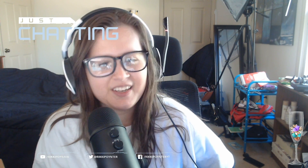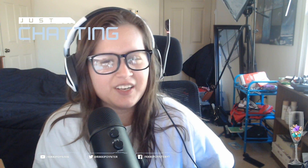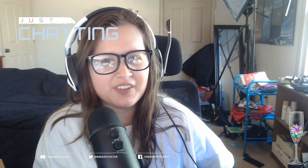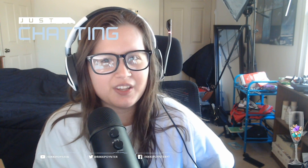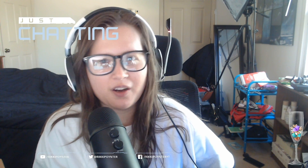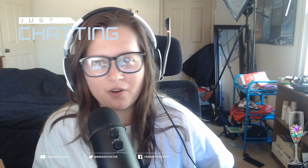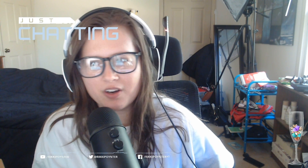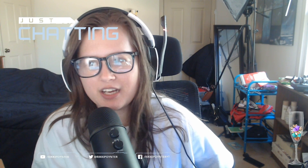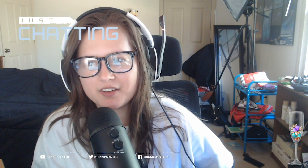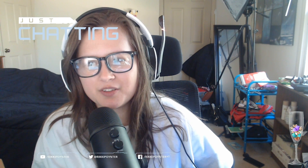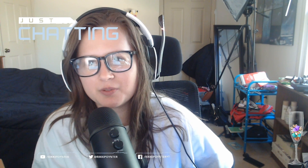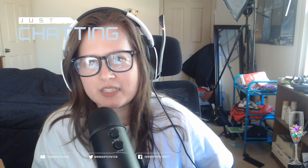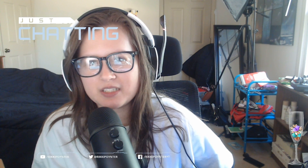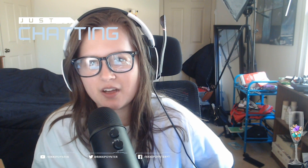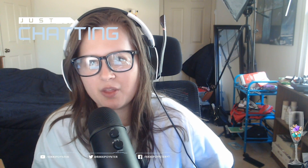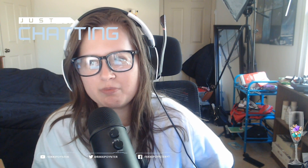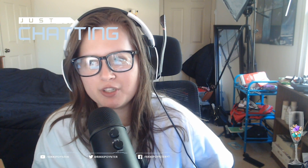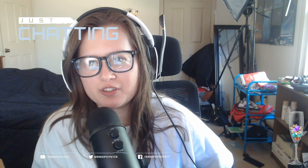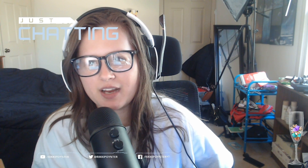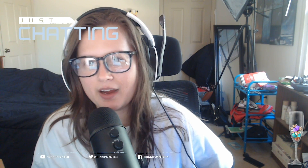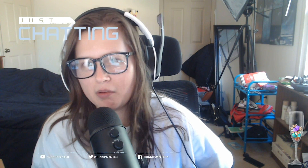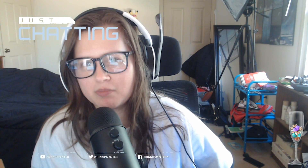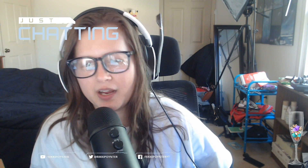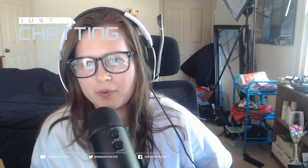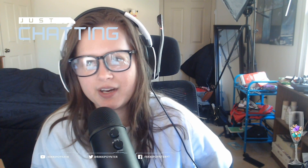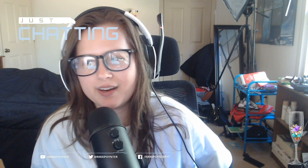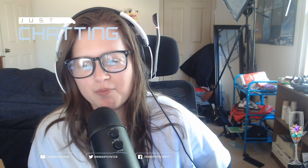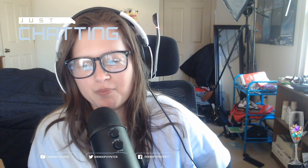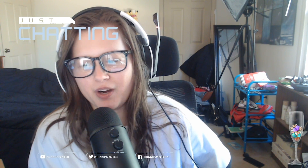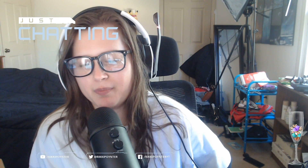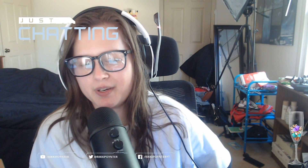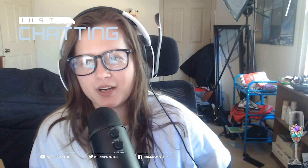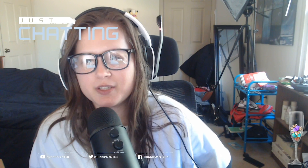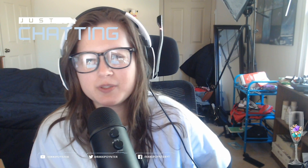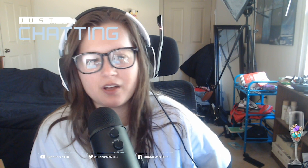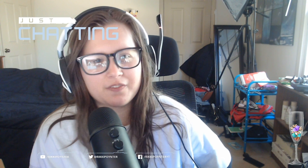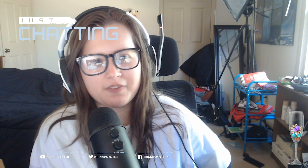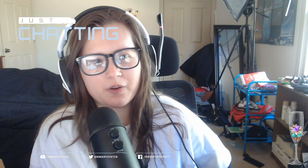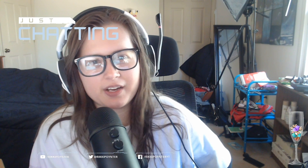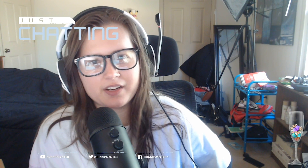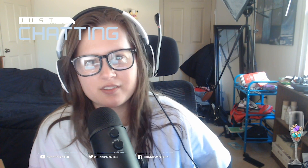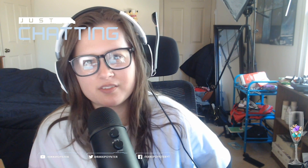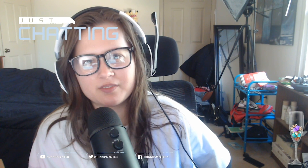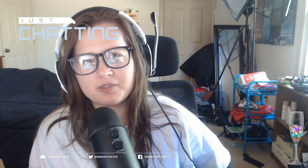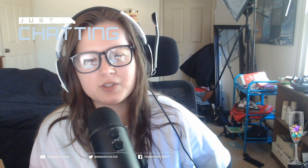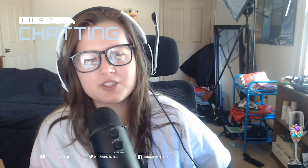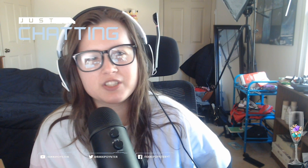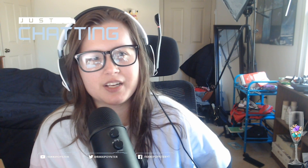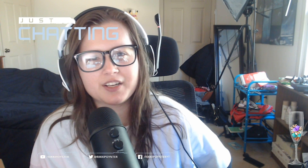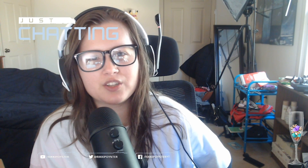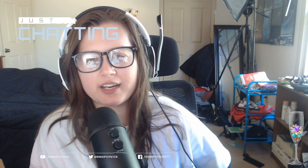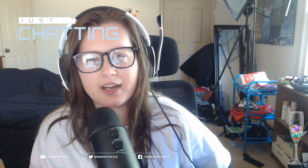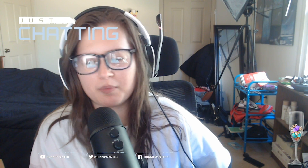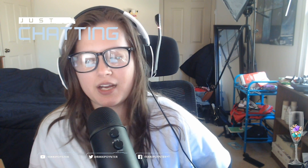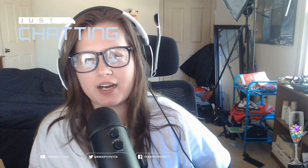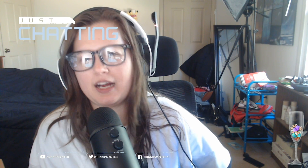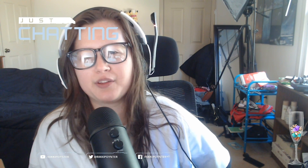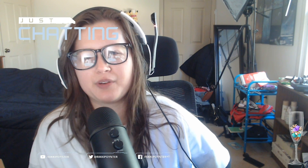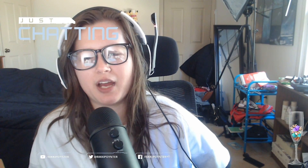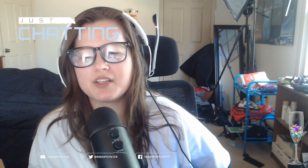Even though all you had to do was tell them your name anyway. But, because it was on the phone, they were just, like, looking at me like I had three heads.